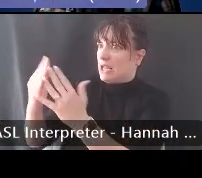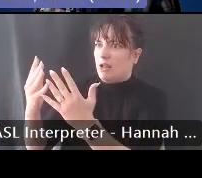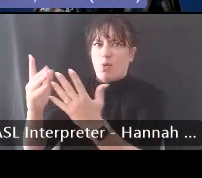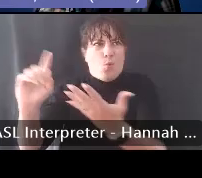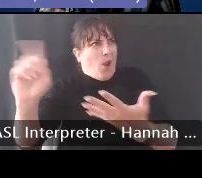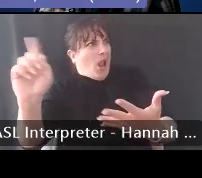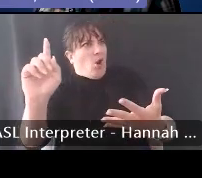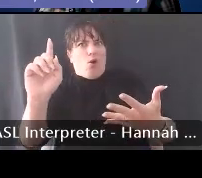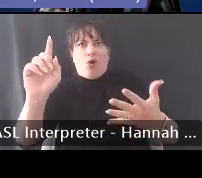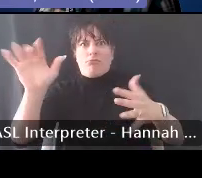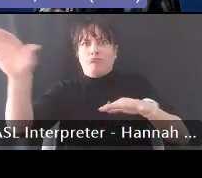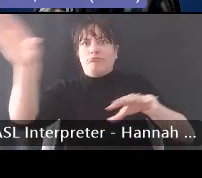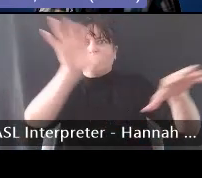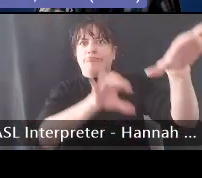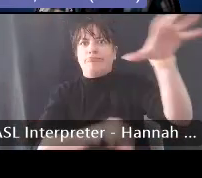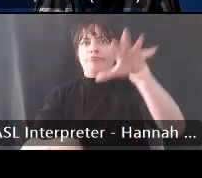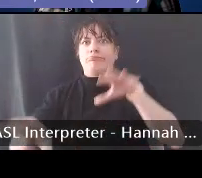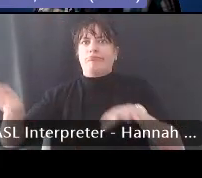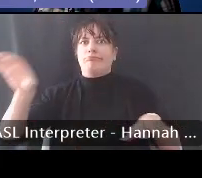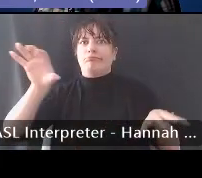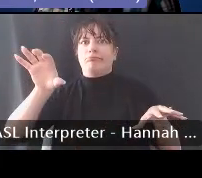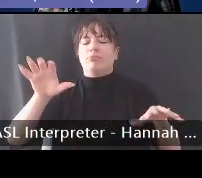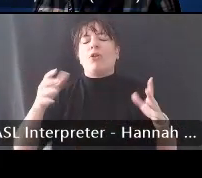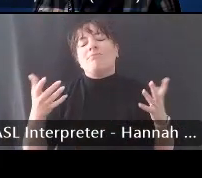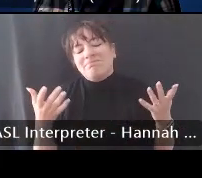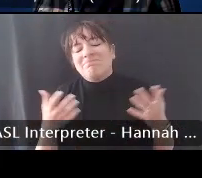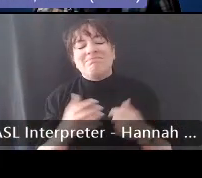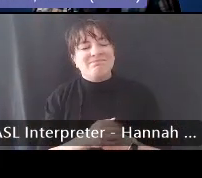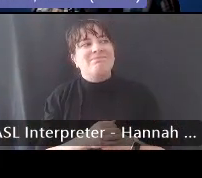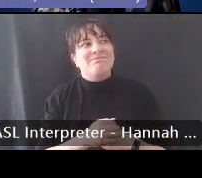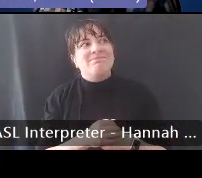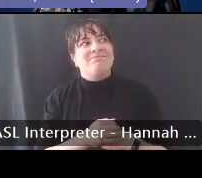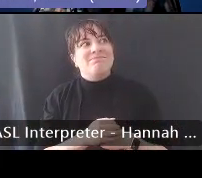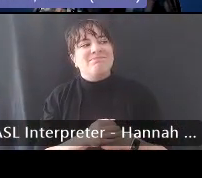I think that would be fun for me.